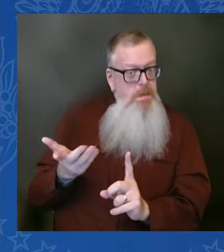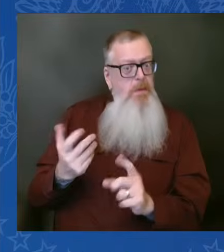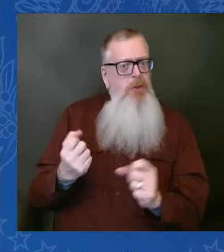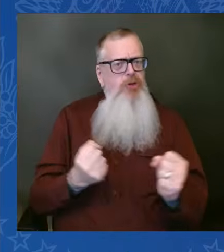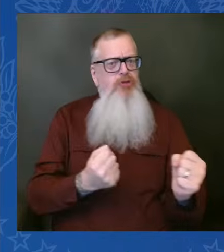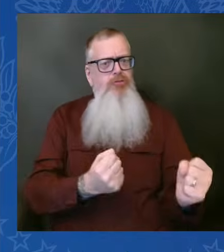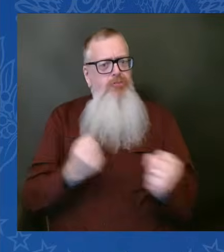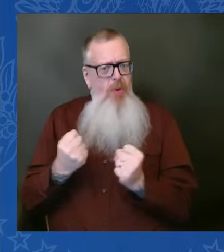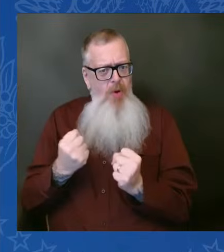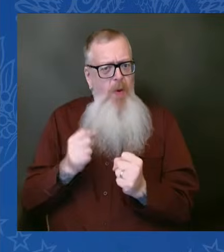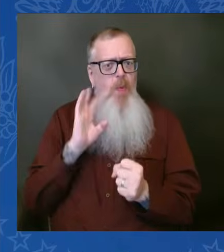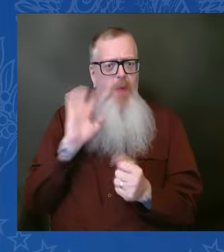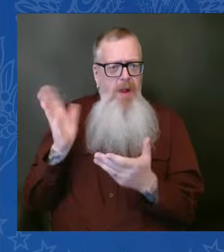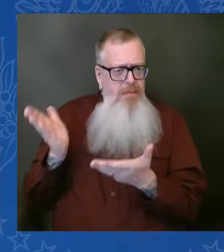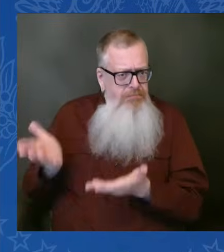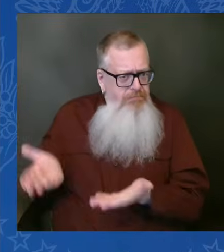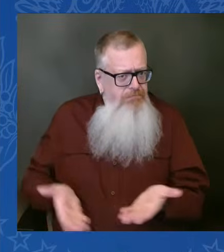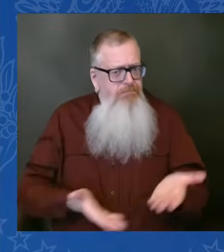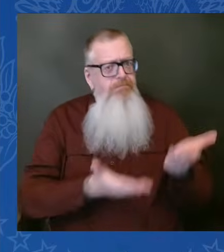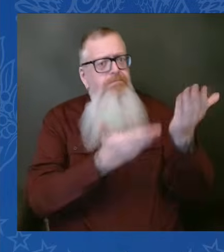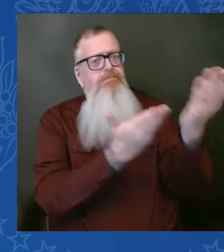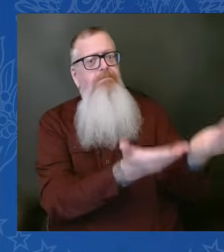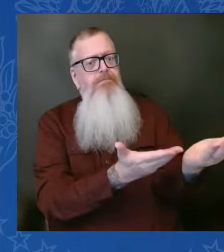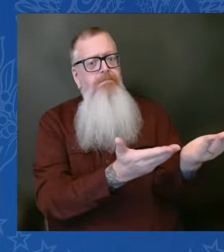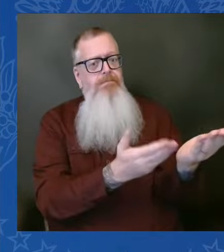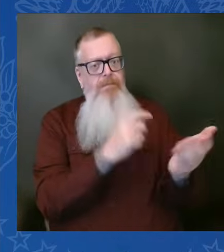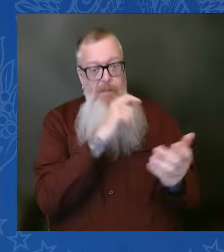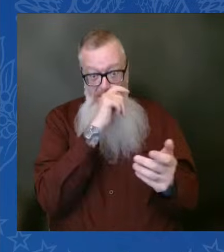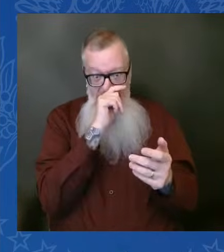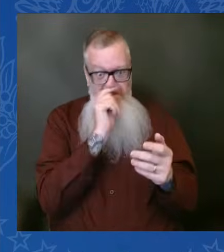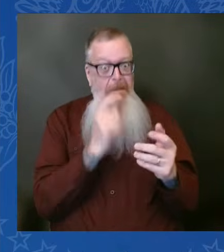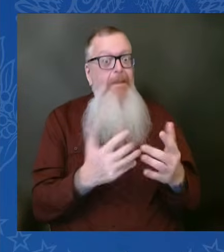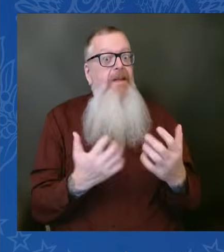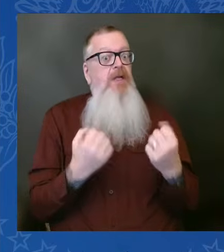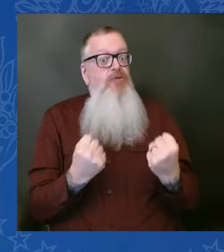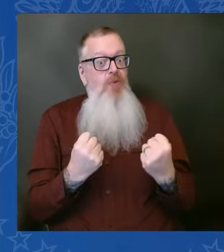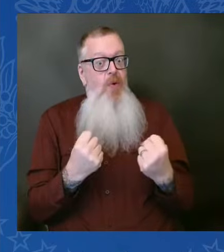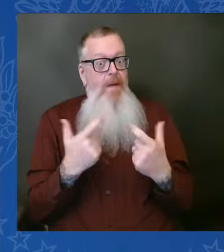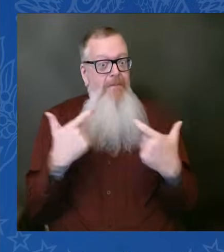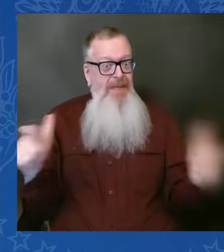an economy going through a fundamental transformation that’s laid out a stronger foundation